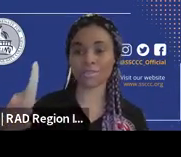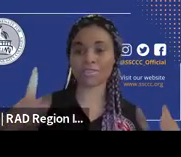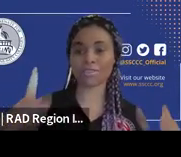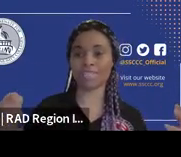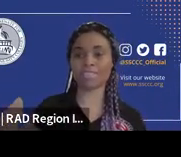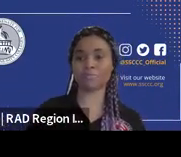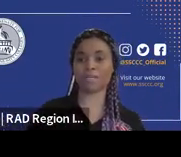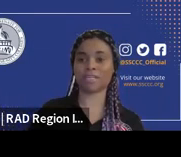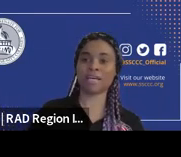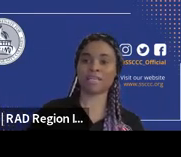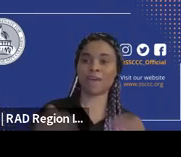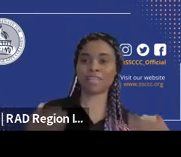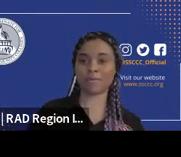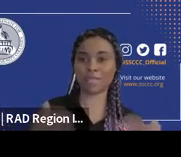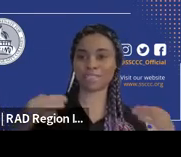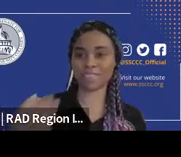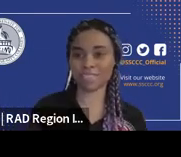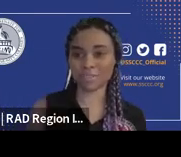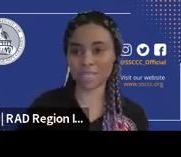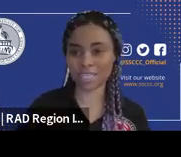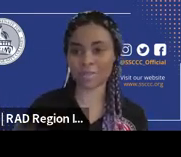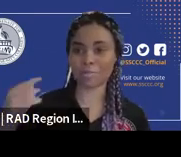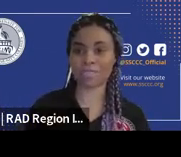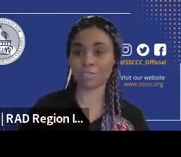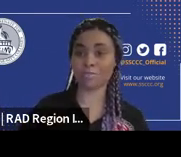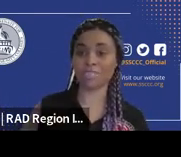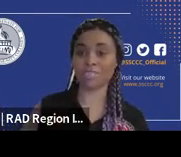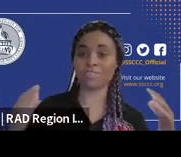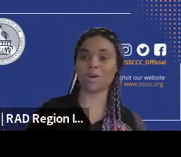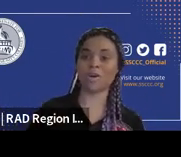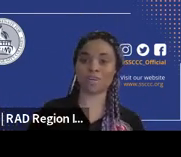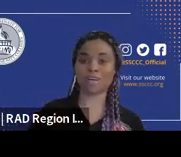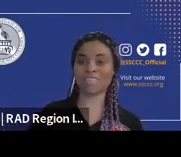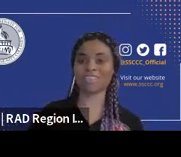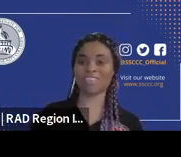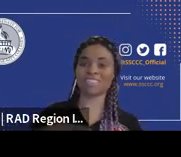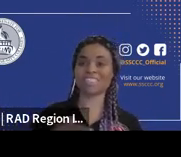But the fact that we continue to be here between these students, we're overcoming those challenges.